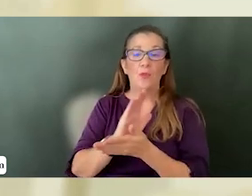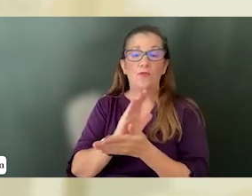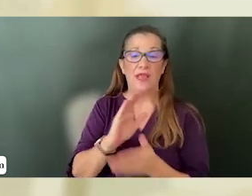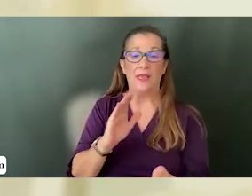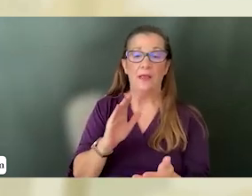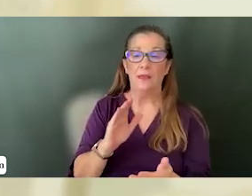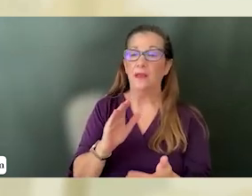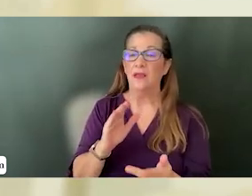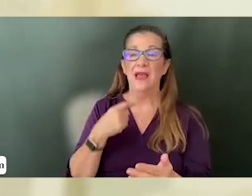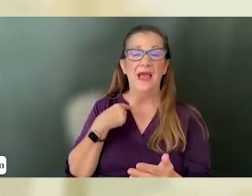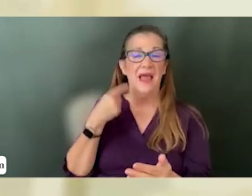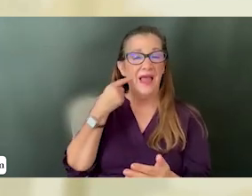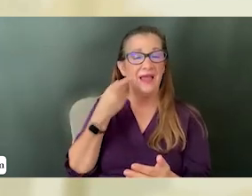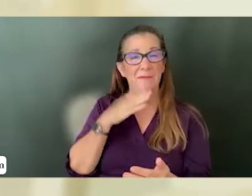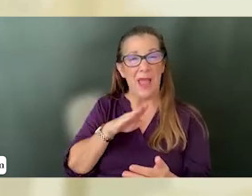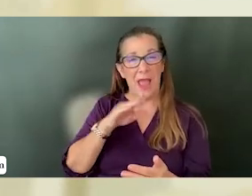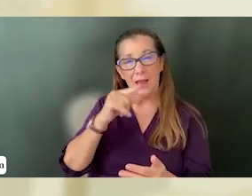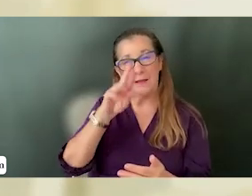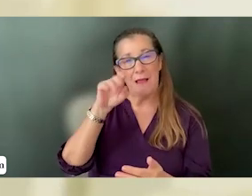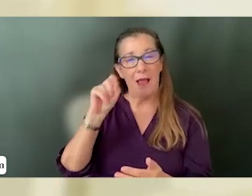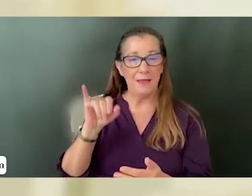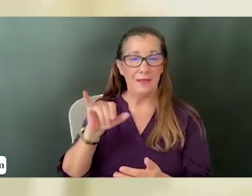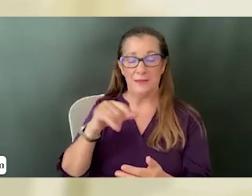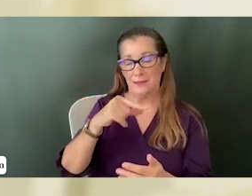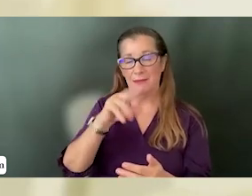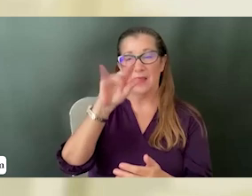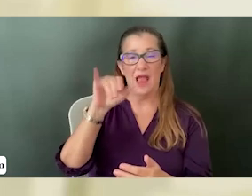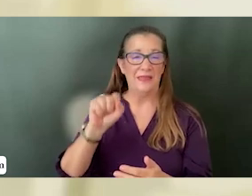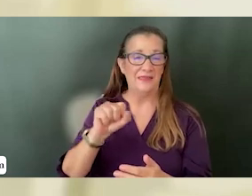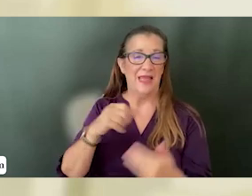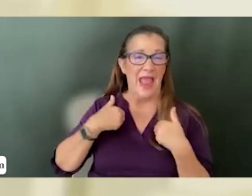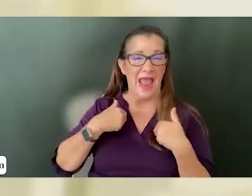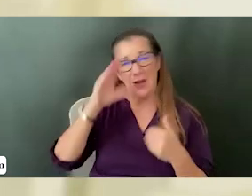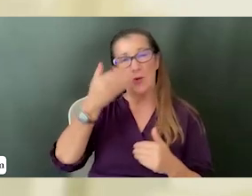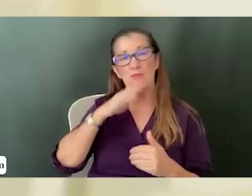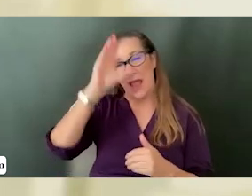Uh, I think it's Bad Guys. It's like a Pixar film with a bunch of animal bad guys that are saving the day.